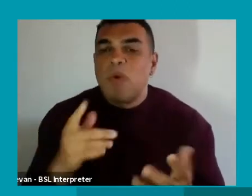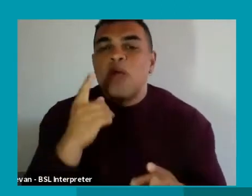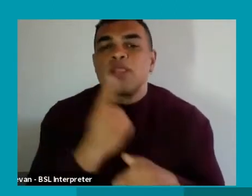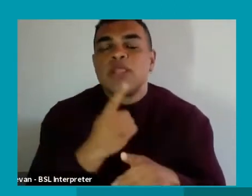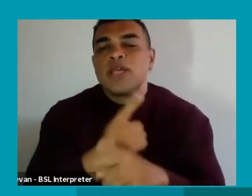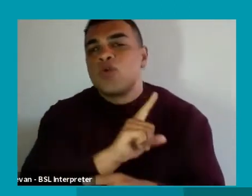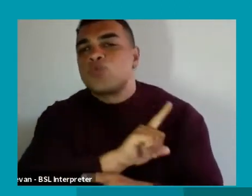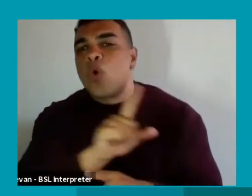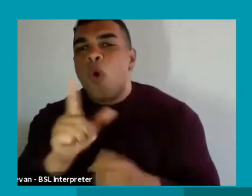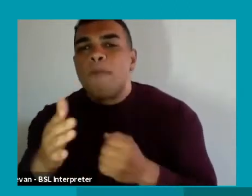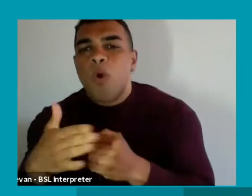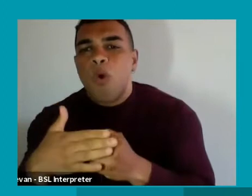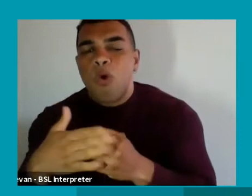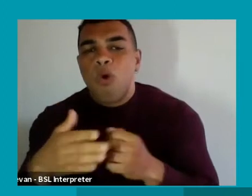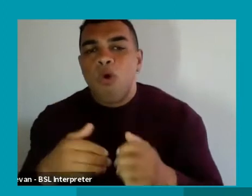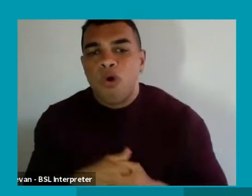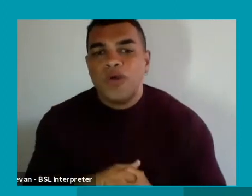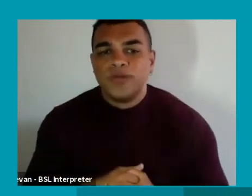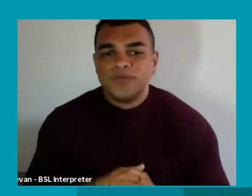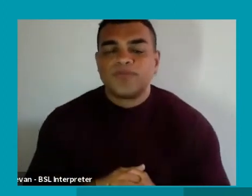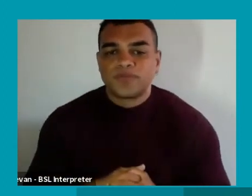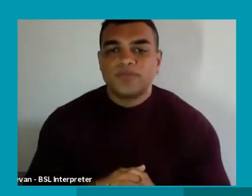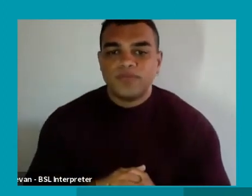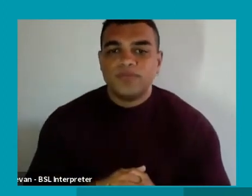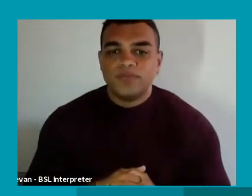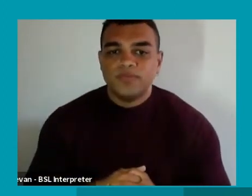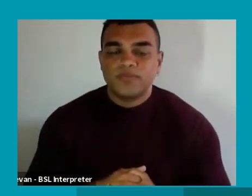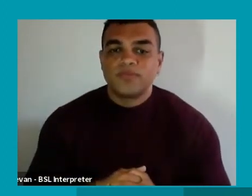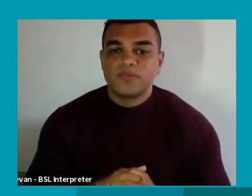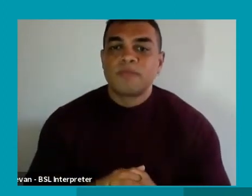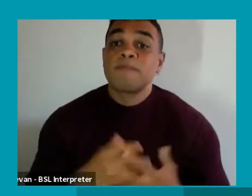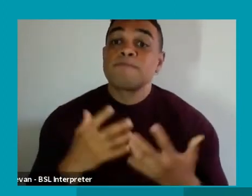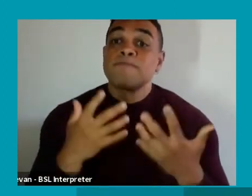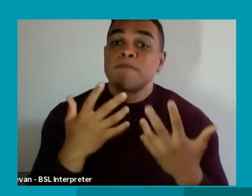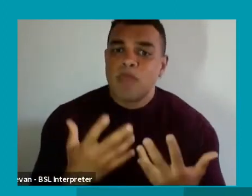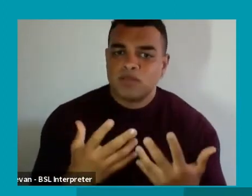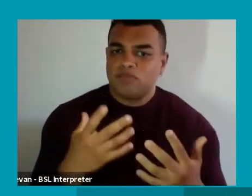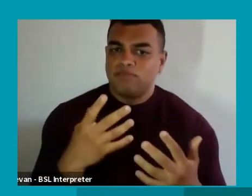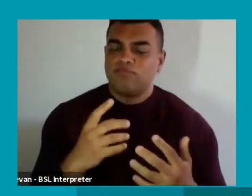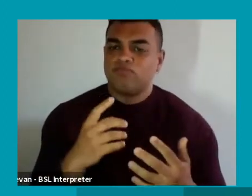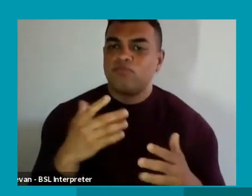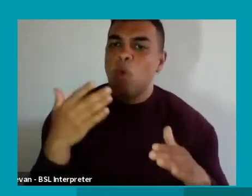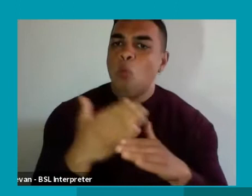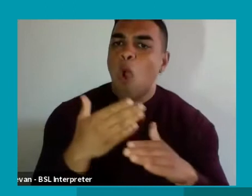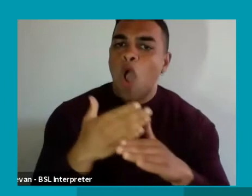Will also teach you a bit about understanding the value of tailoring your CV to every job vacancy, and that part is really important